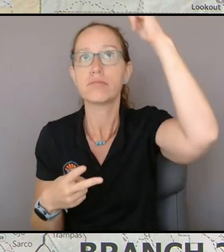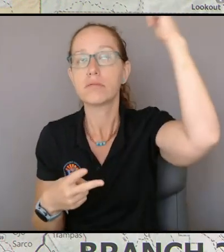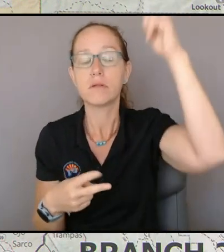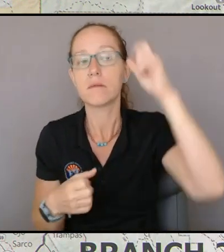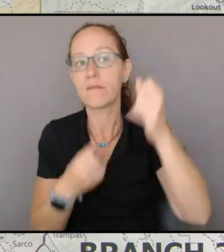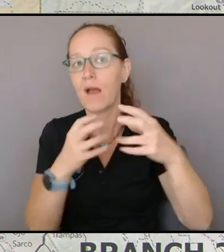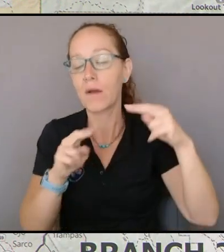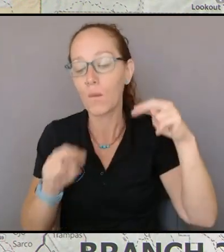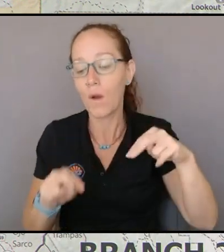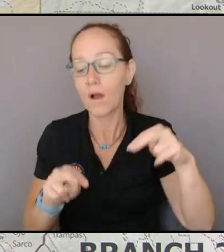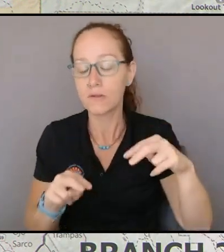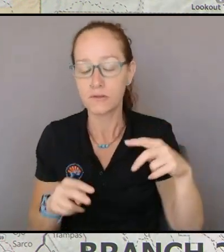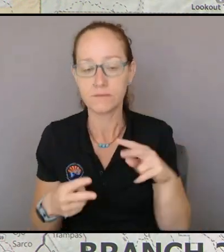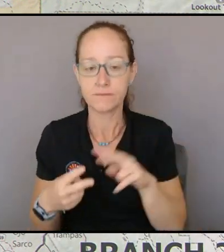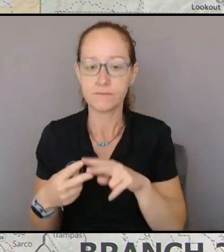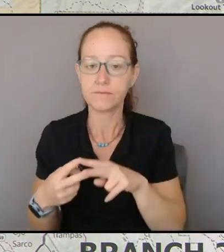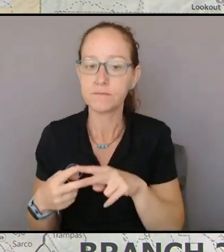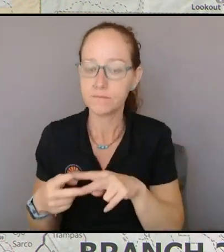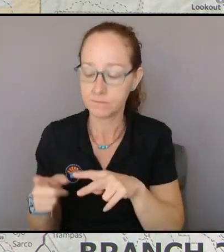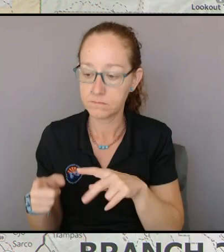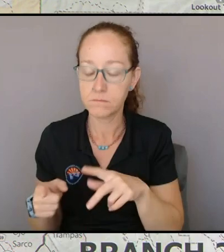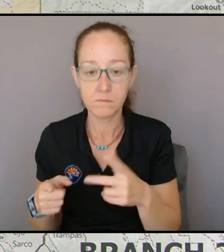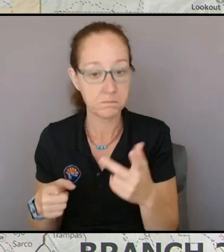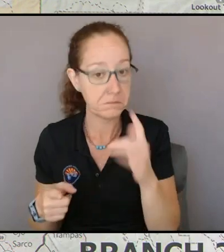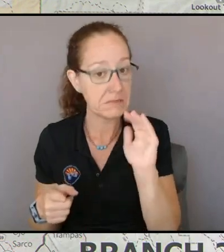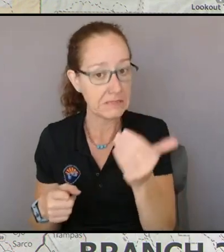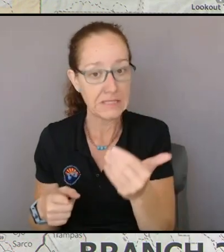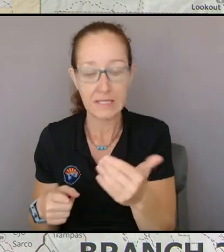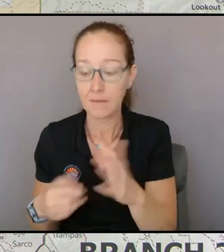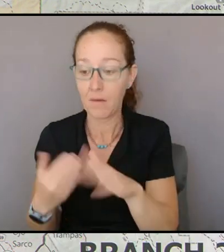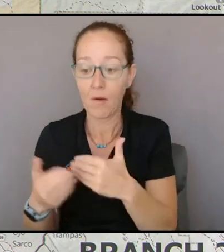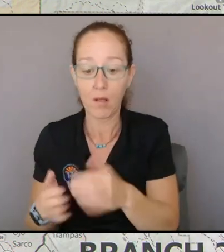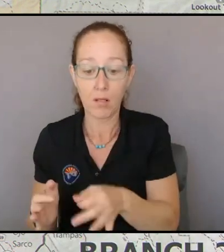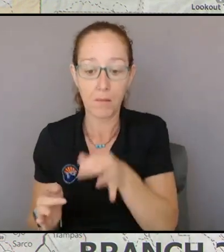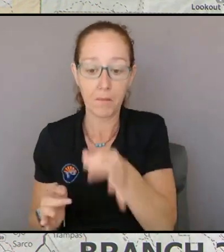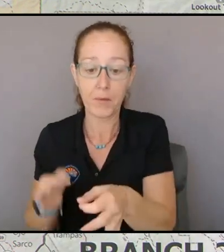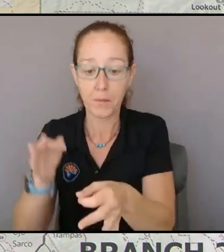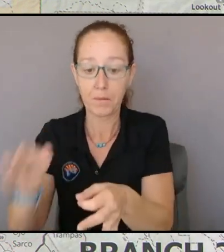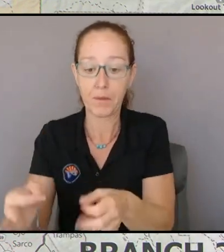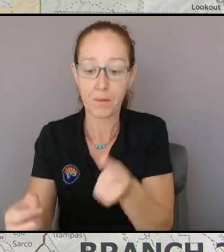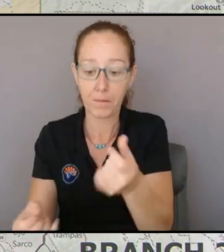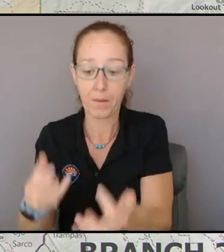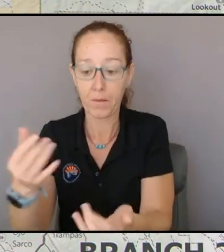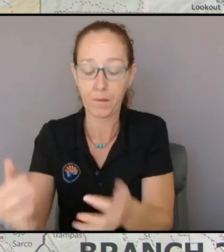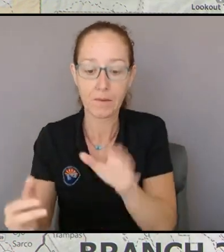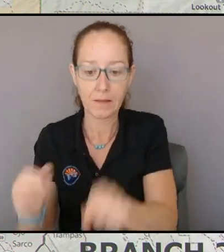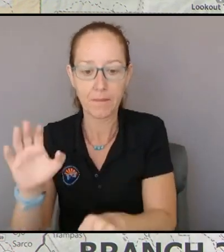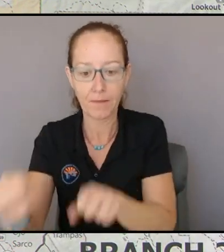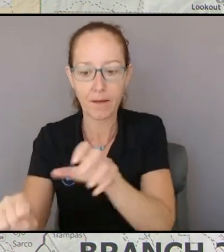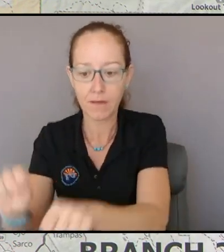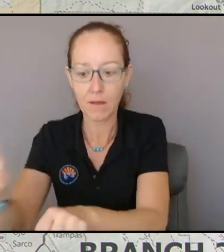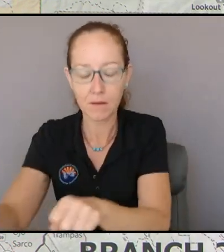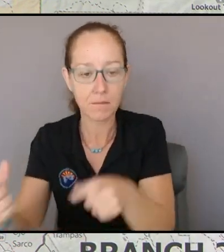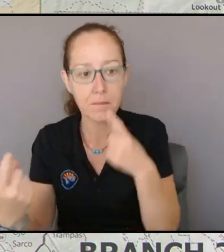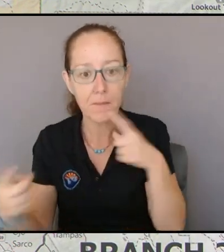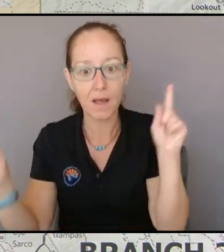catch all these spots. I can't tell you how big of a deal that is. You know, we know we have another really bad